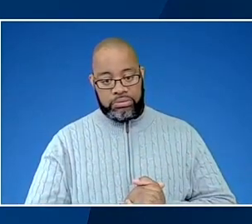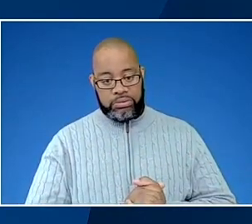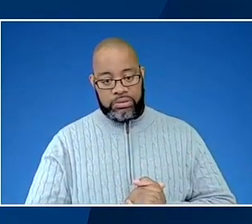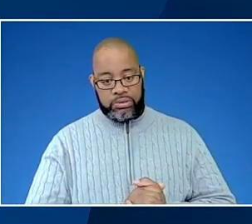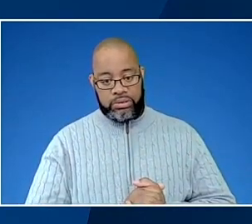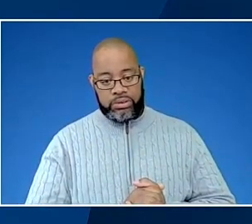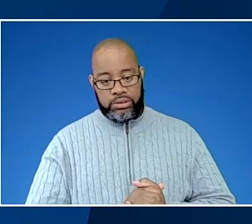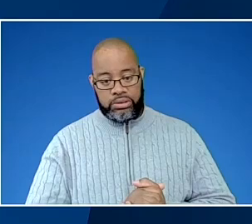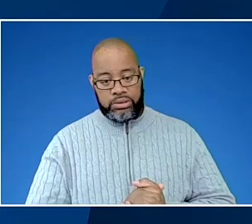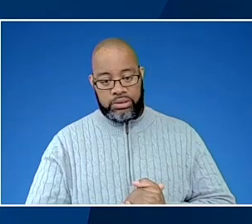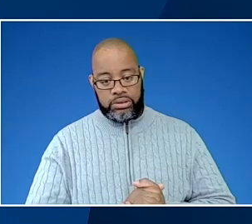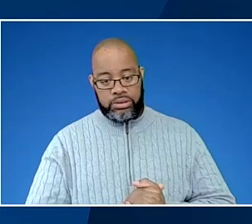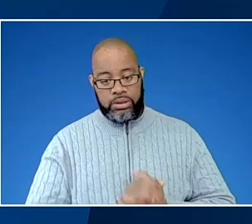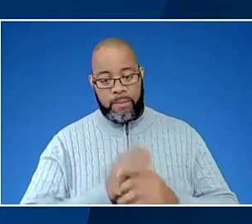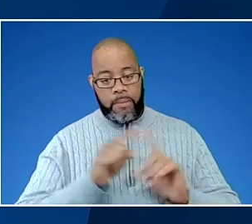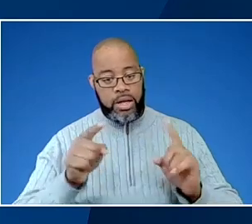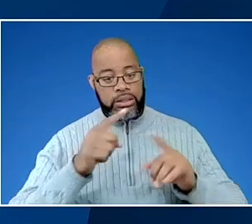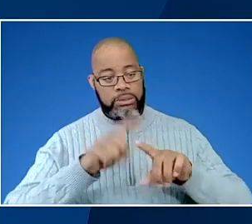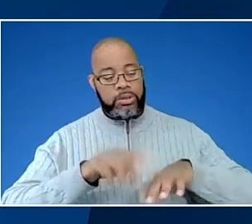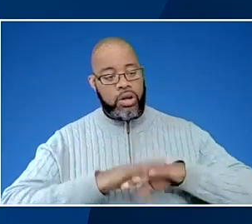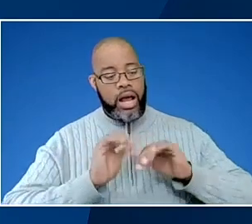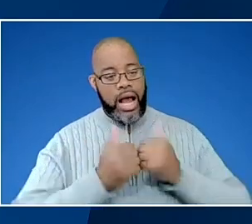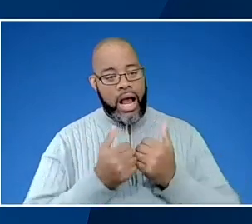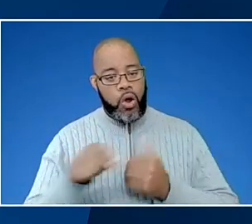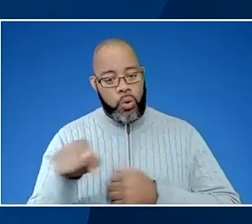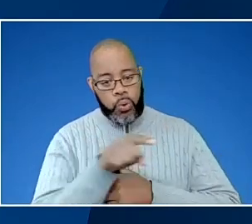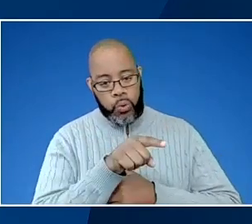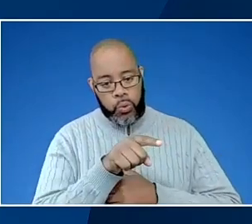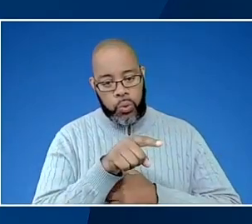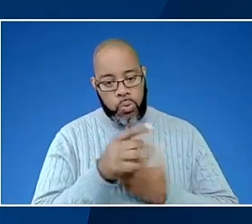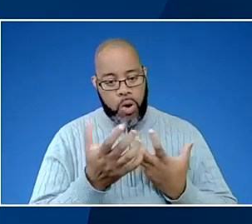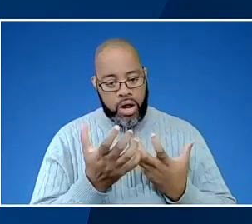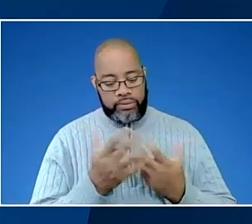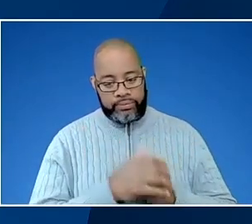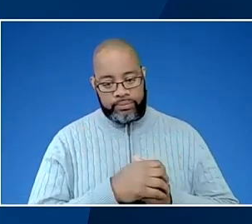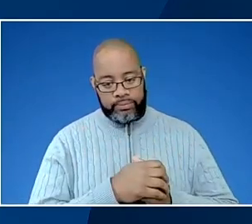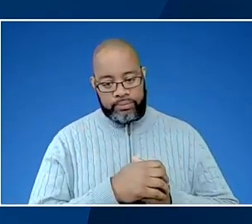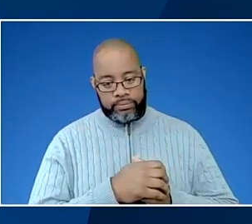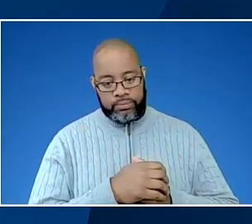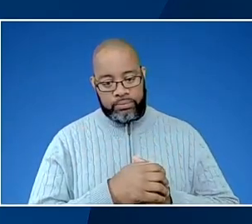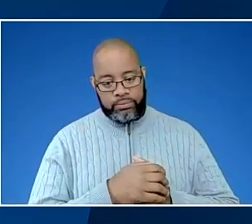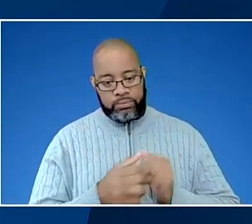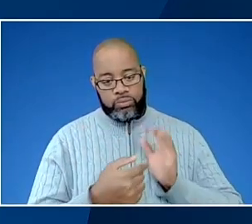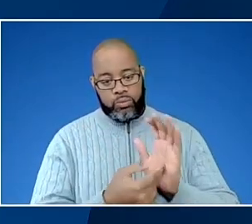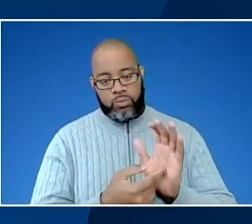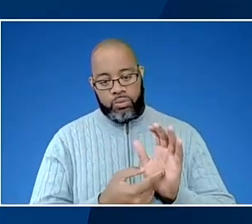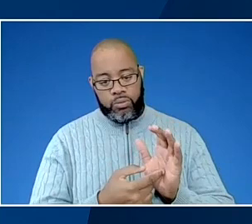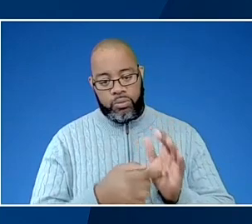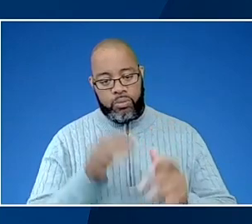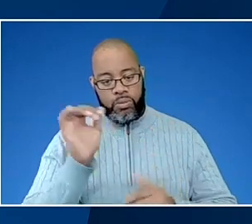But it just depends on how you all want to present out, you know, that report, and